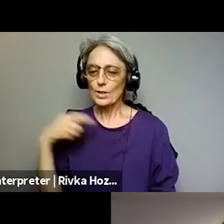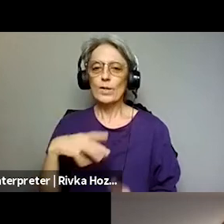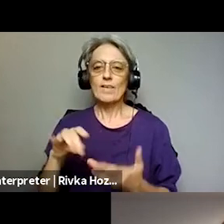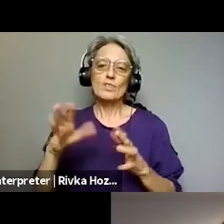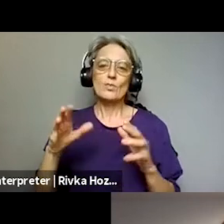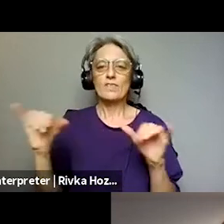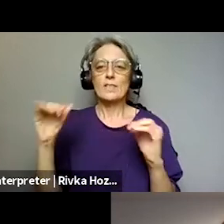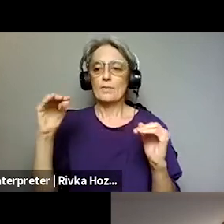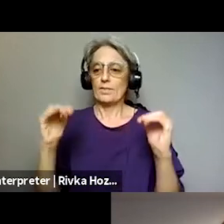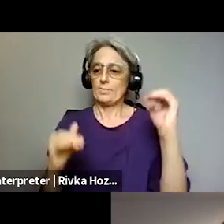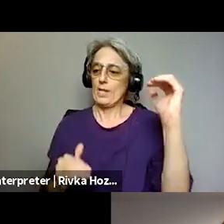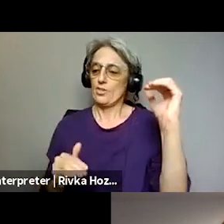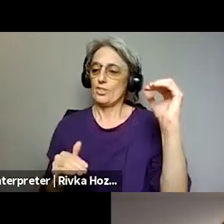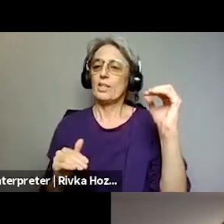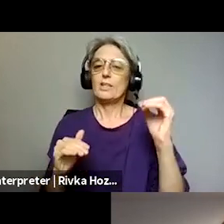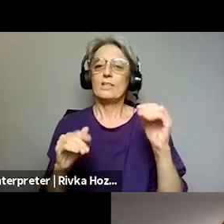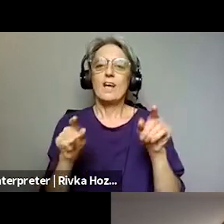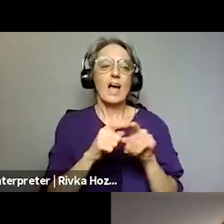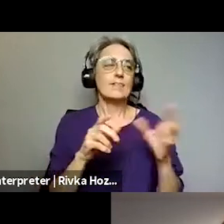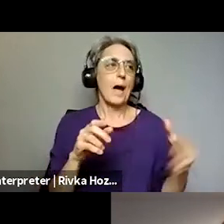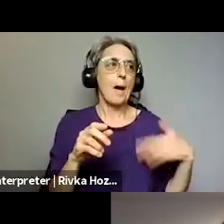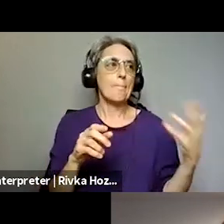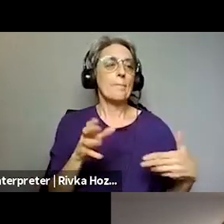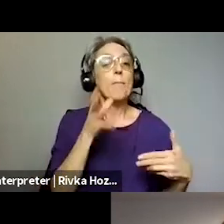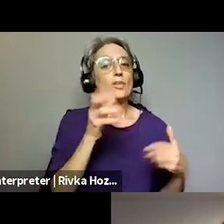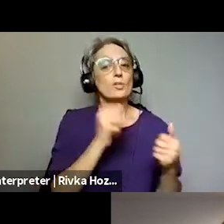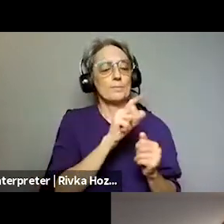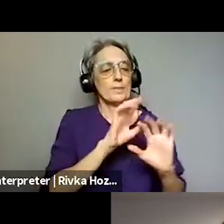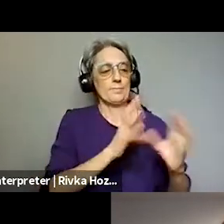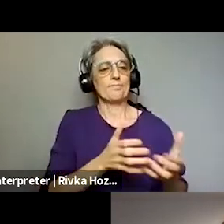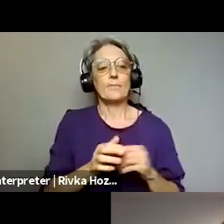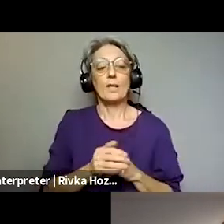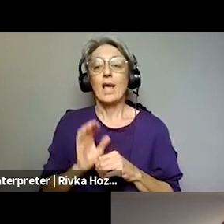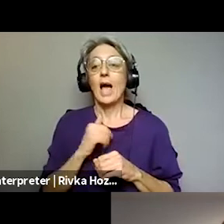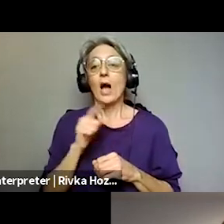with disabilities. In some of our qualitative work and again I think completely agree with you